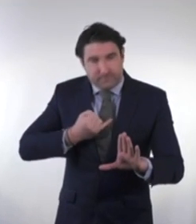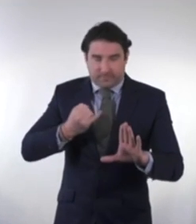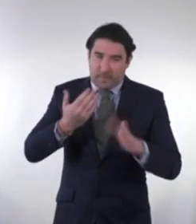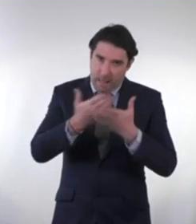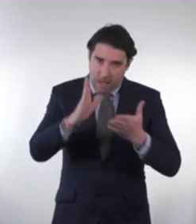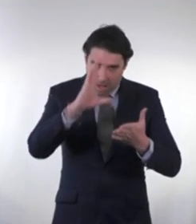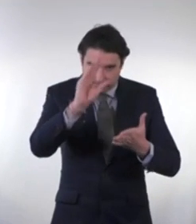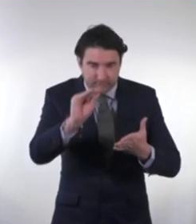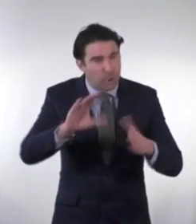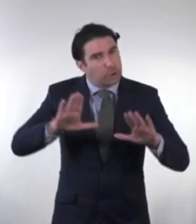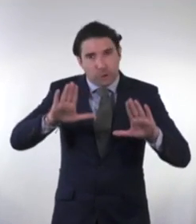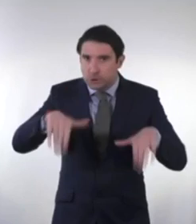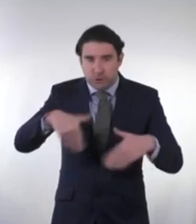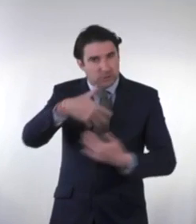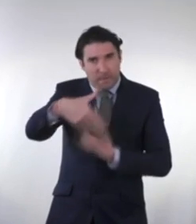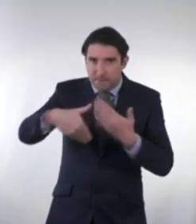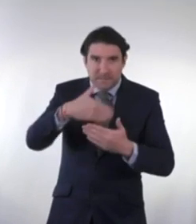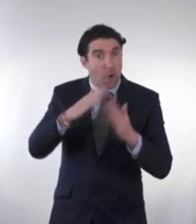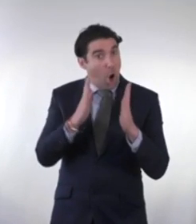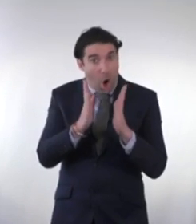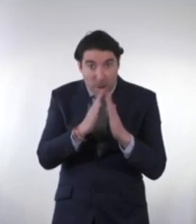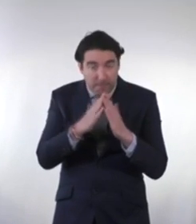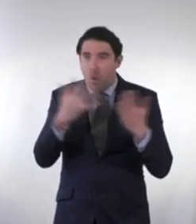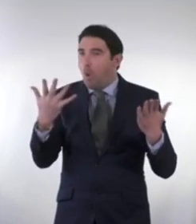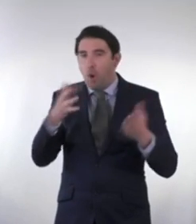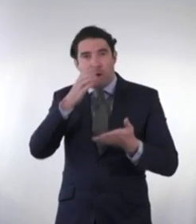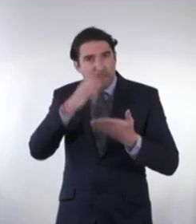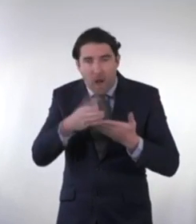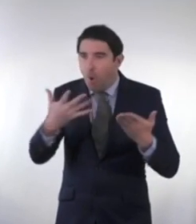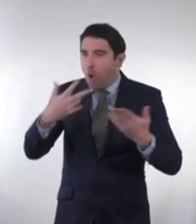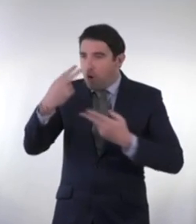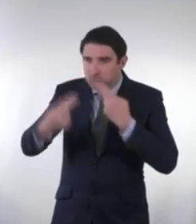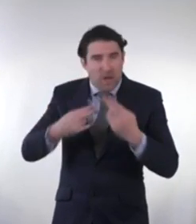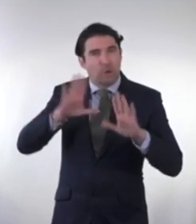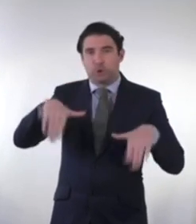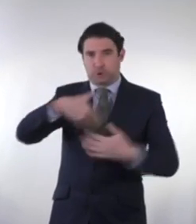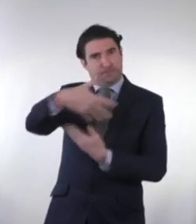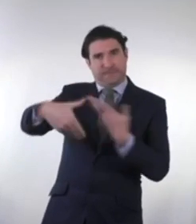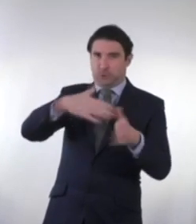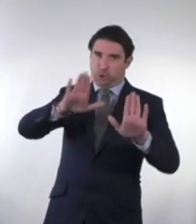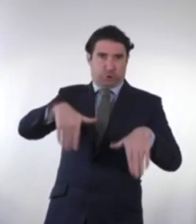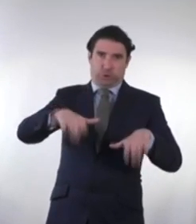The Prime Minister I am hearing a lot of good stuff